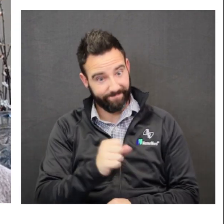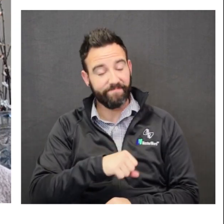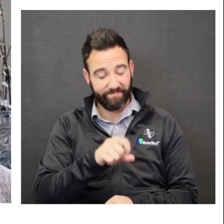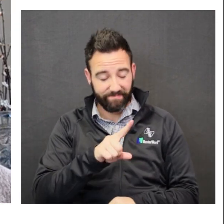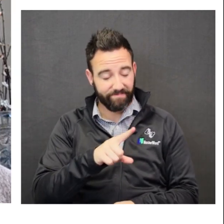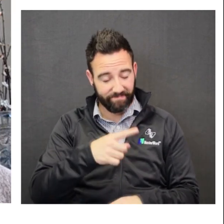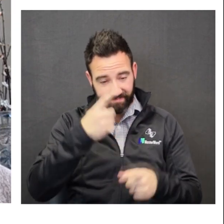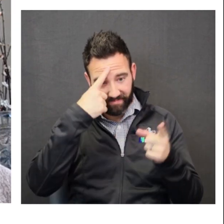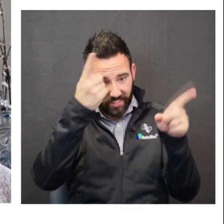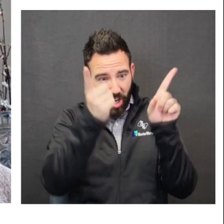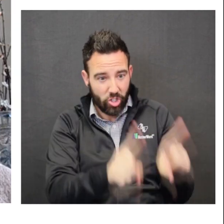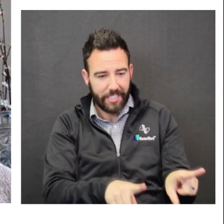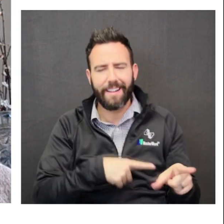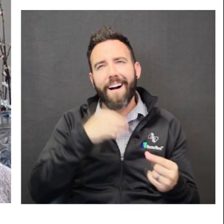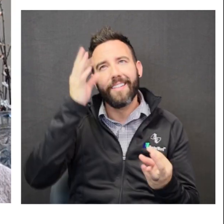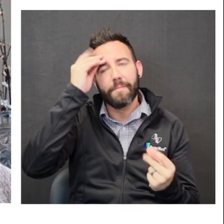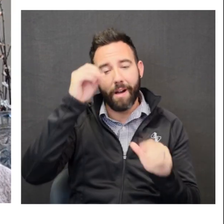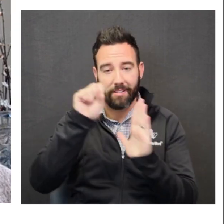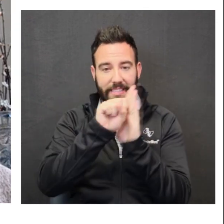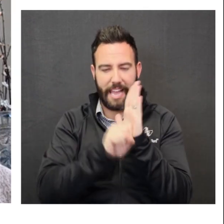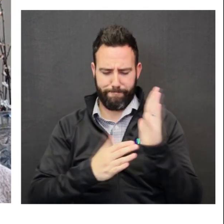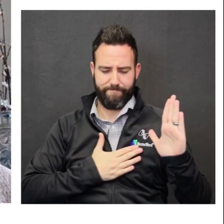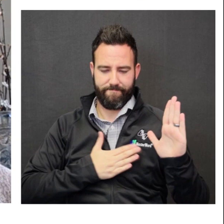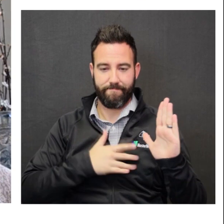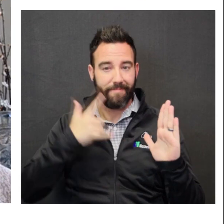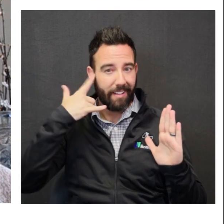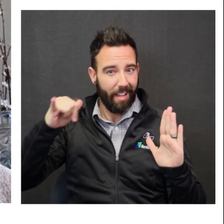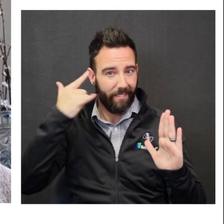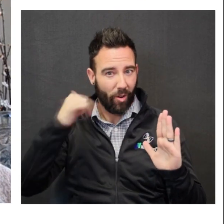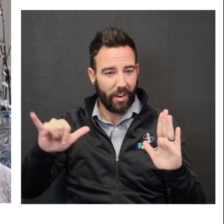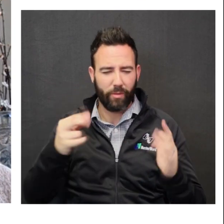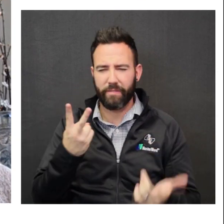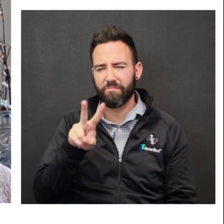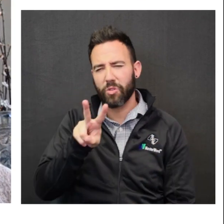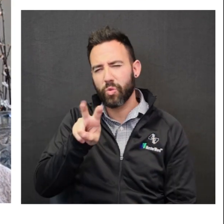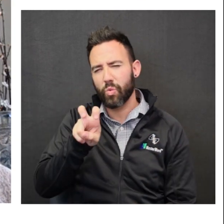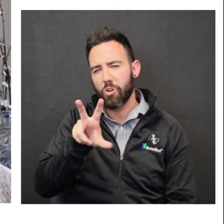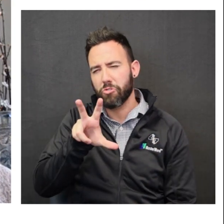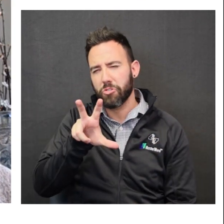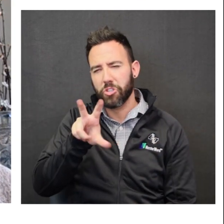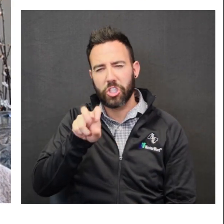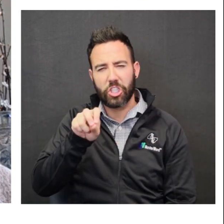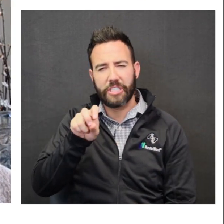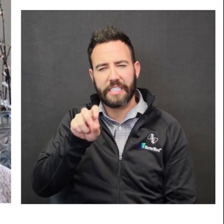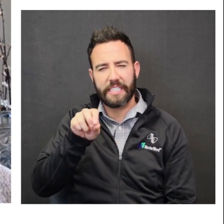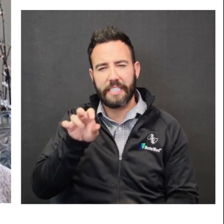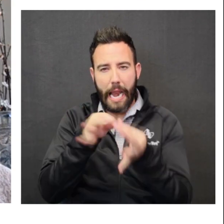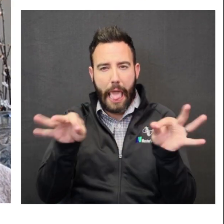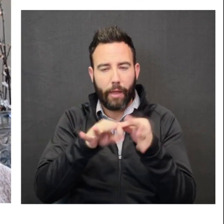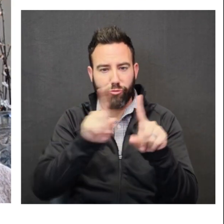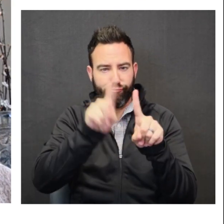I mean think about, I think about my State of California, we've got 230 or so languages of you